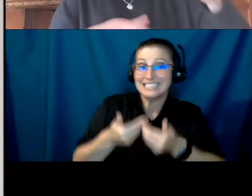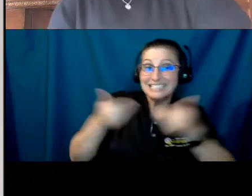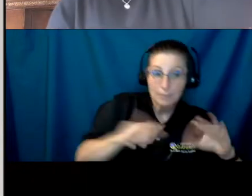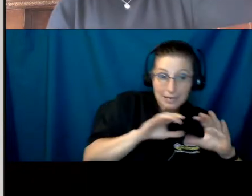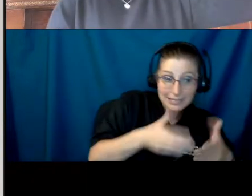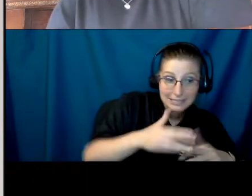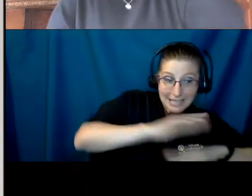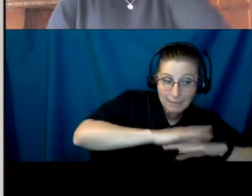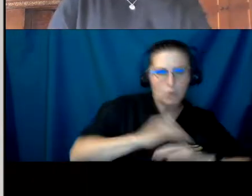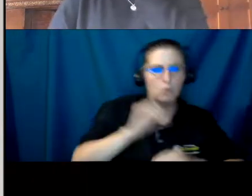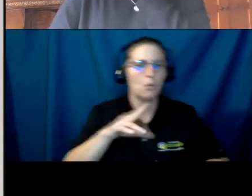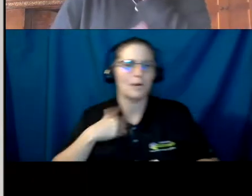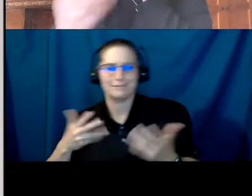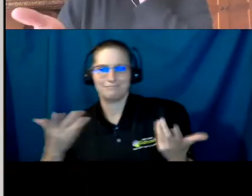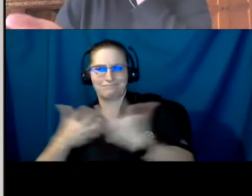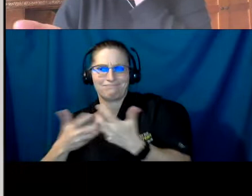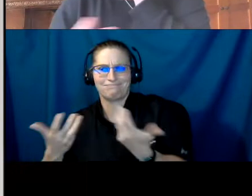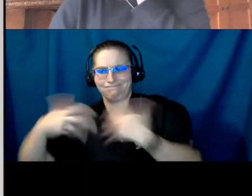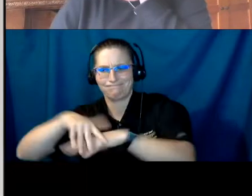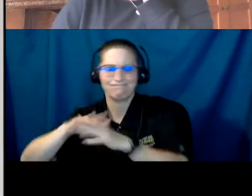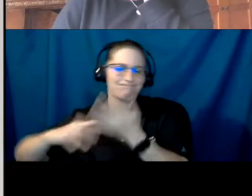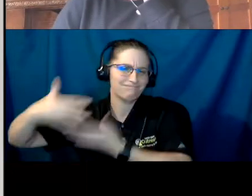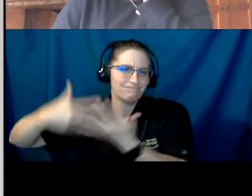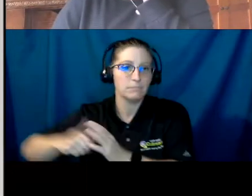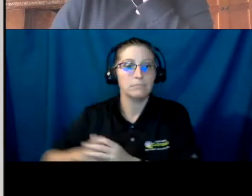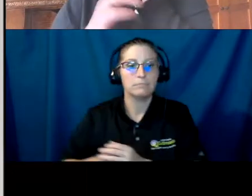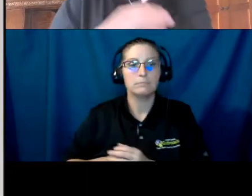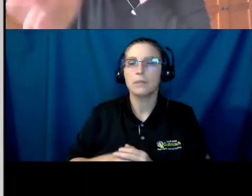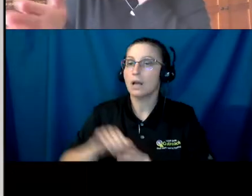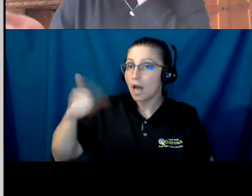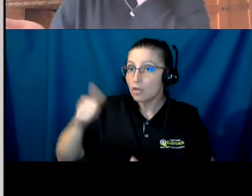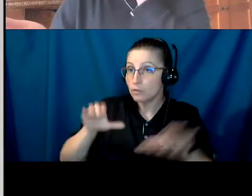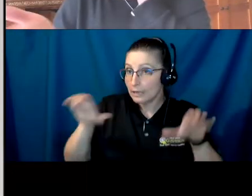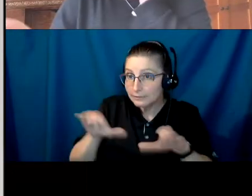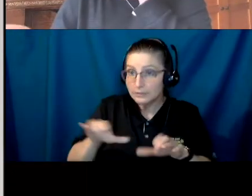their peers? And then what are the activities that are occurring and are your students engaged